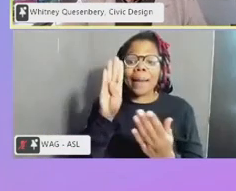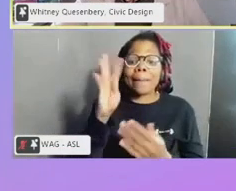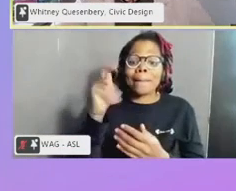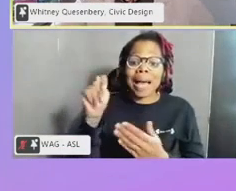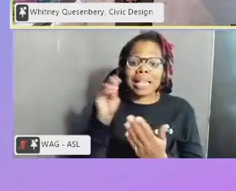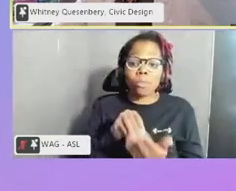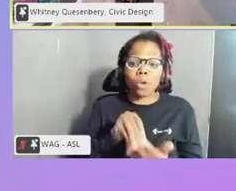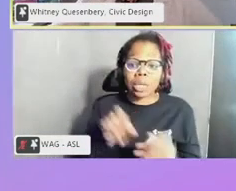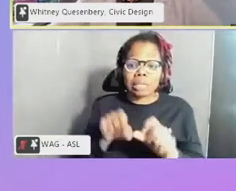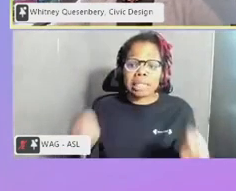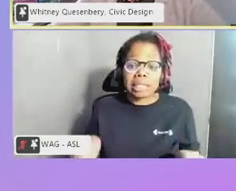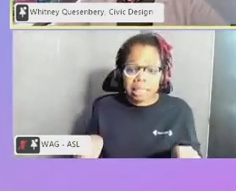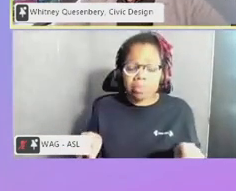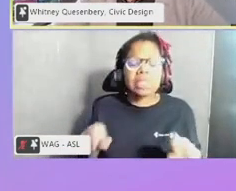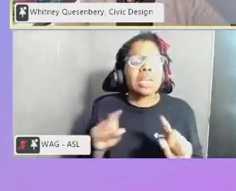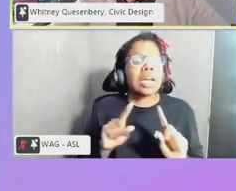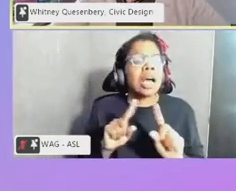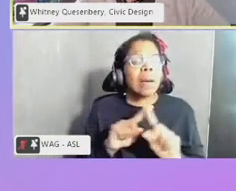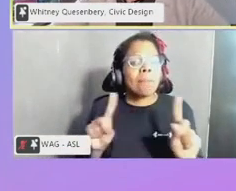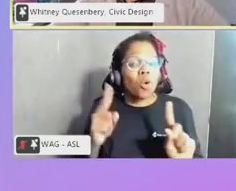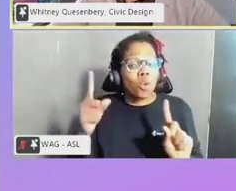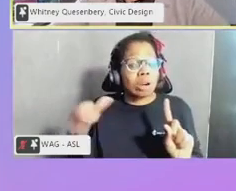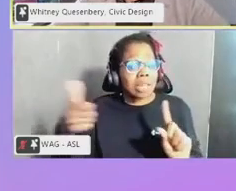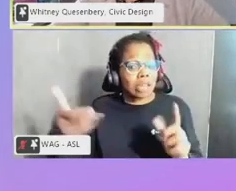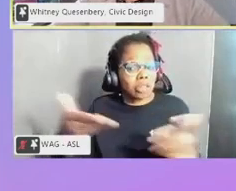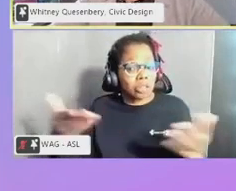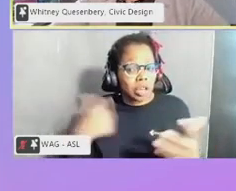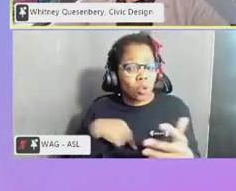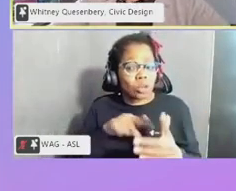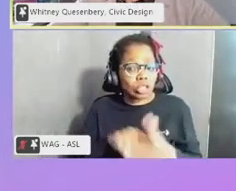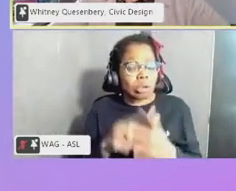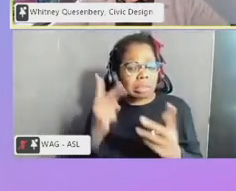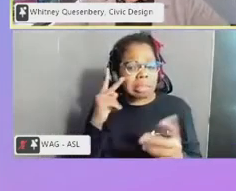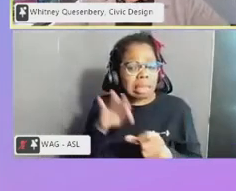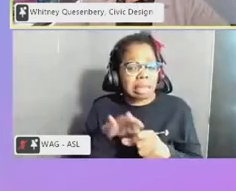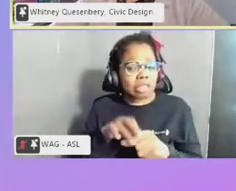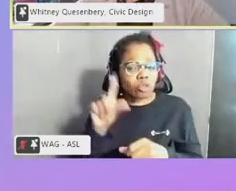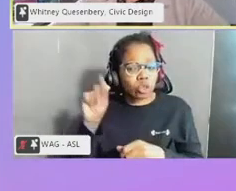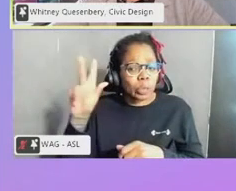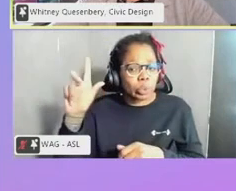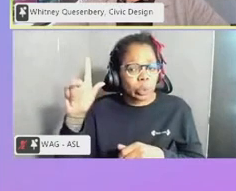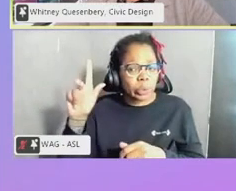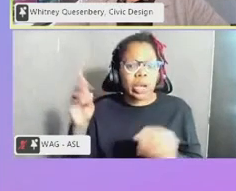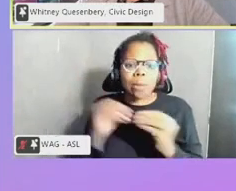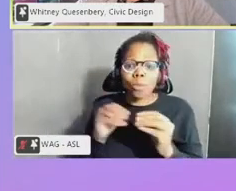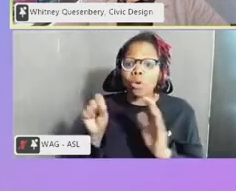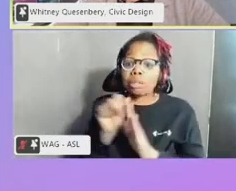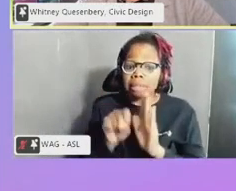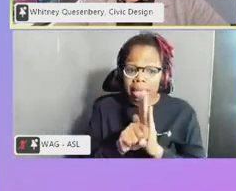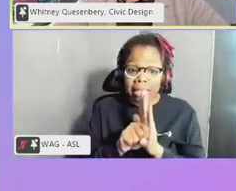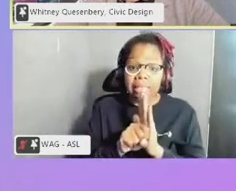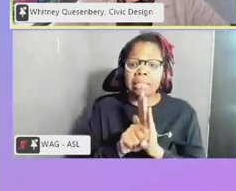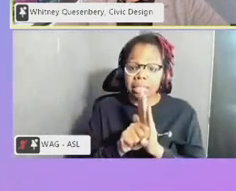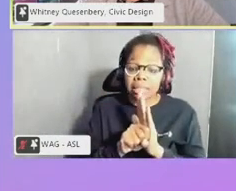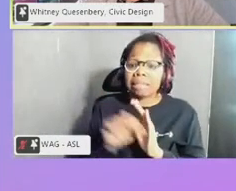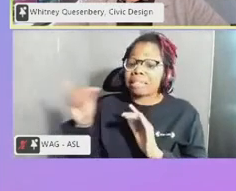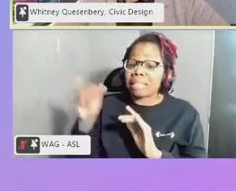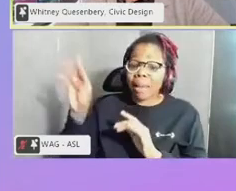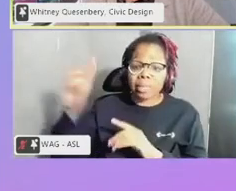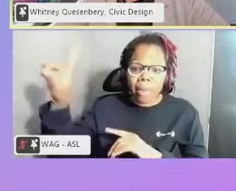be counted properly. We are settling in on ballot marking systems. I want to talk about what those are and that show